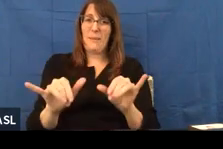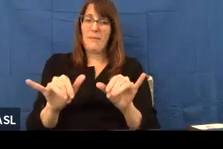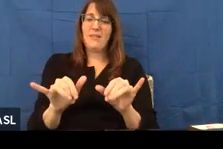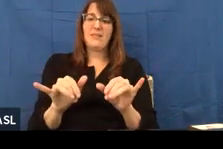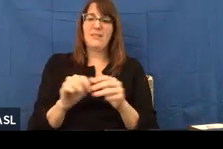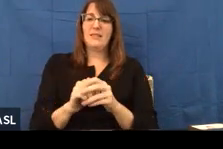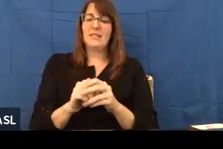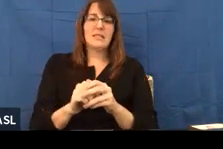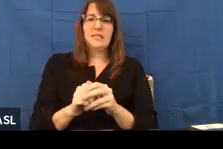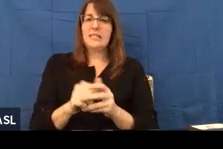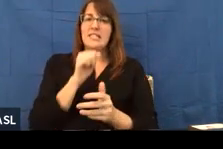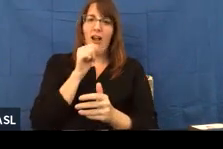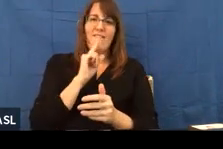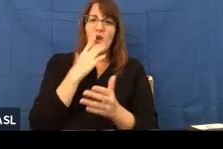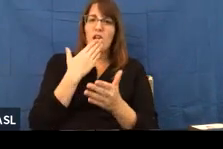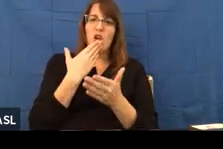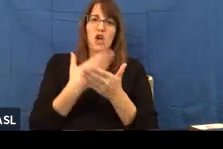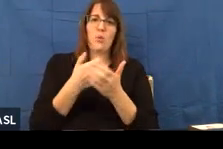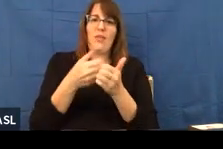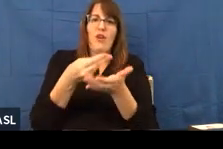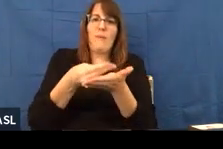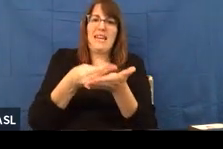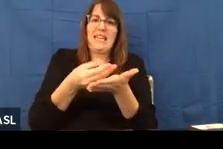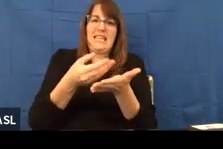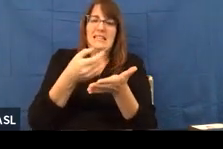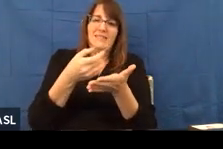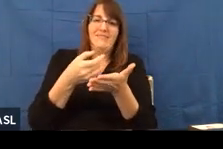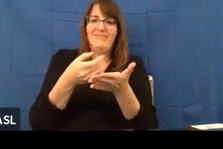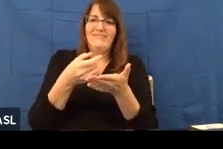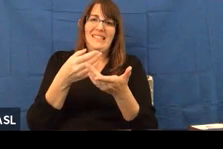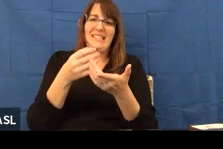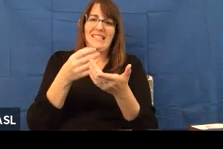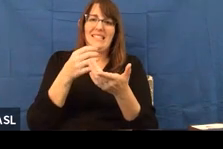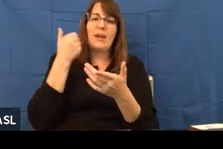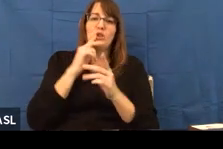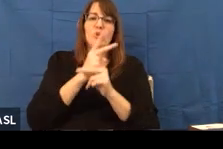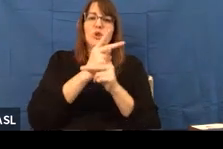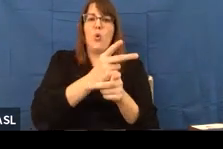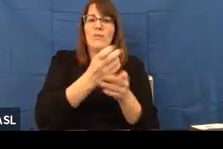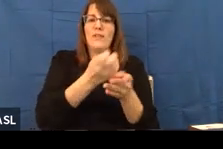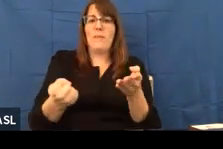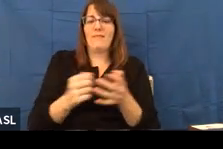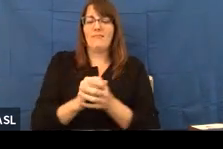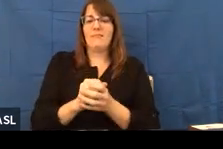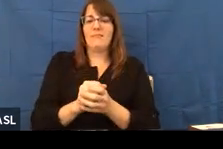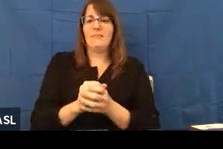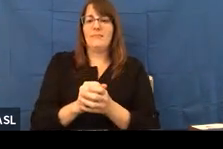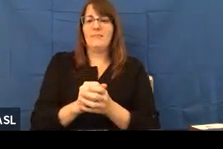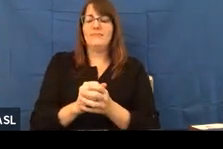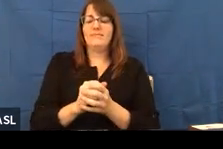Allison Frenzel : Not a very cost effective solution as it would be too lonely students machines are in comparison to learning students machines.